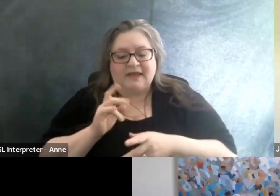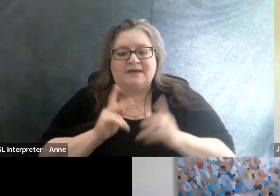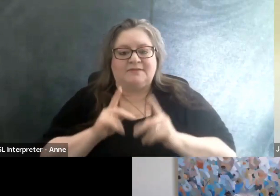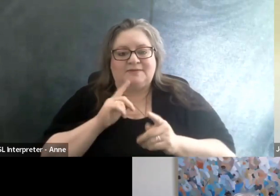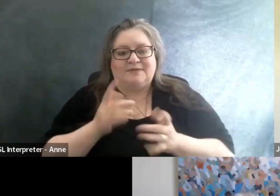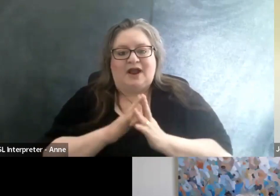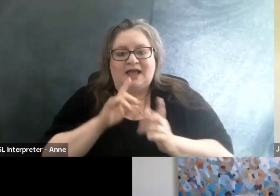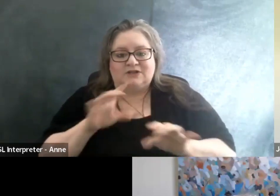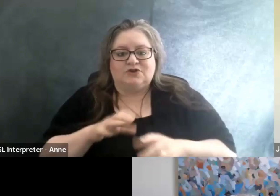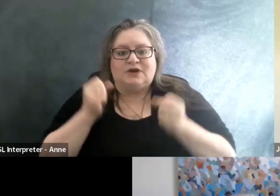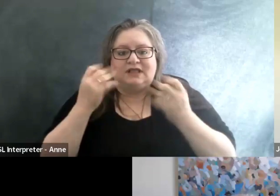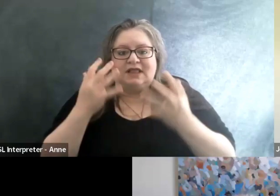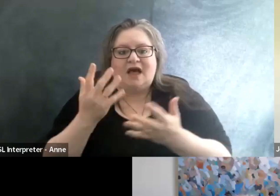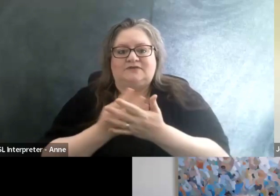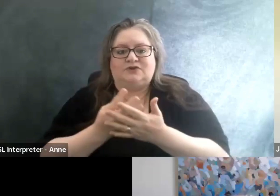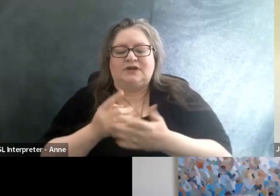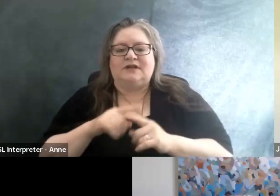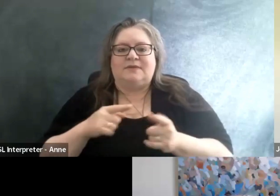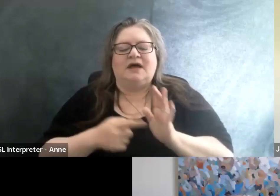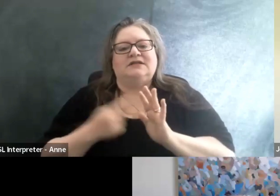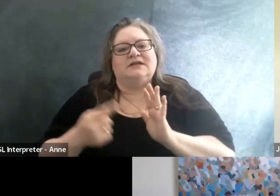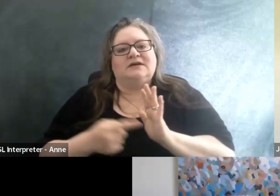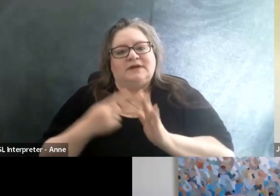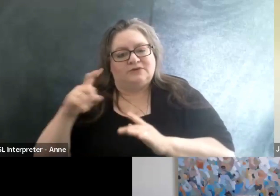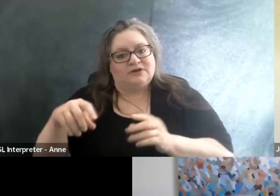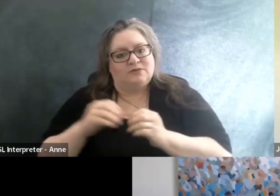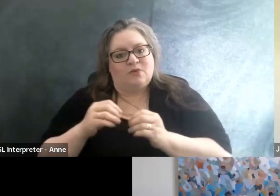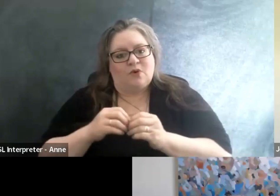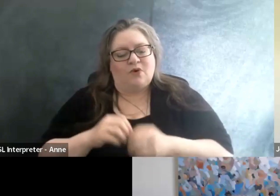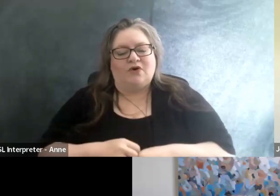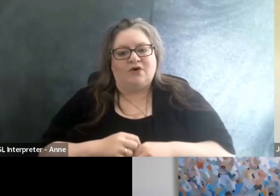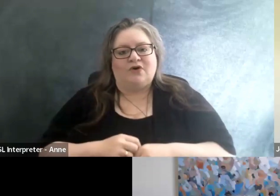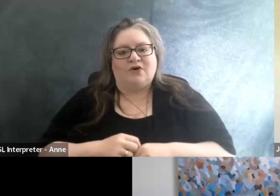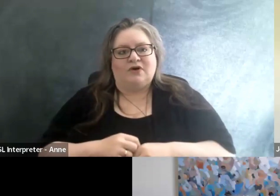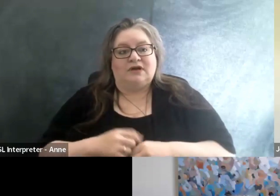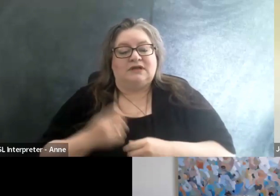lot of screening, but sometimes you need more. Sometimes there's just that person that you can't